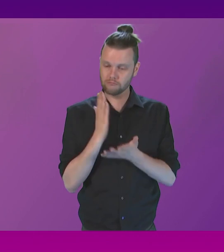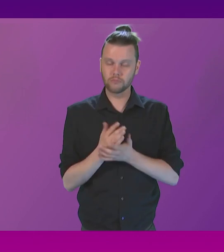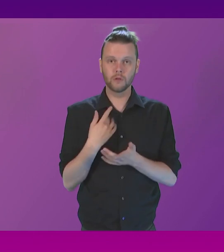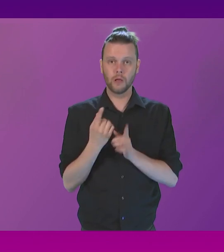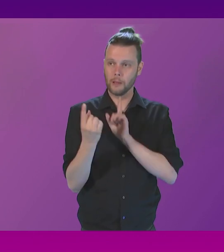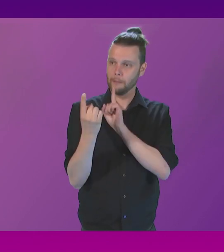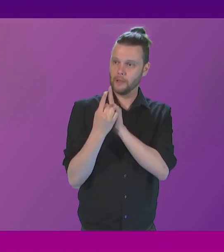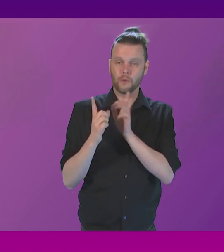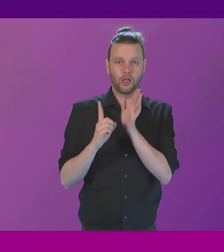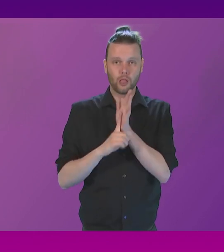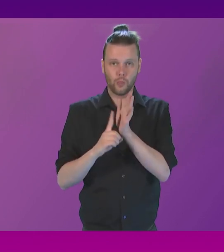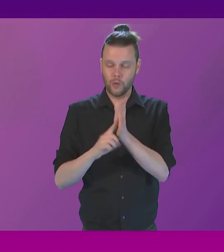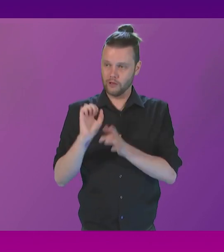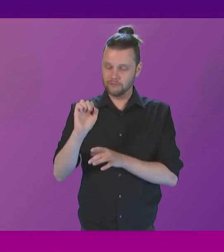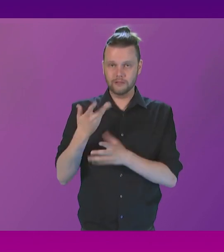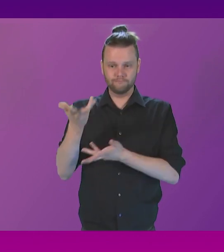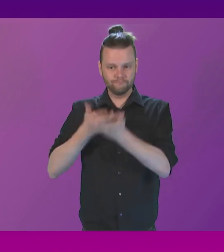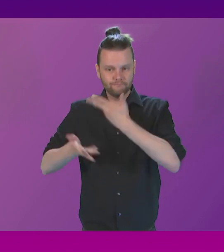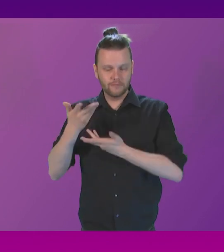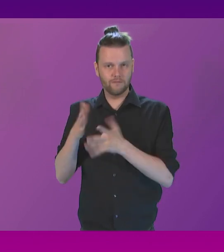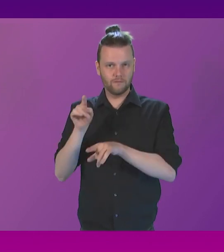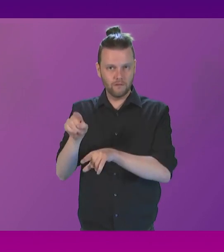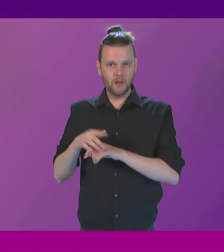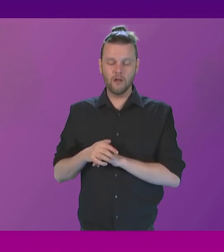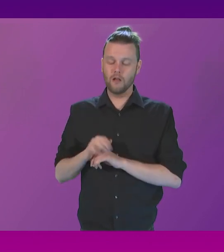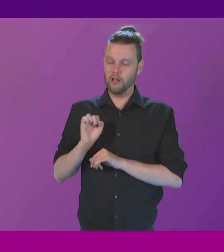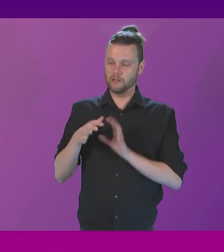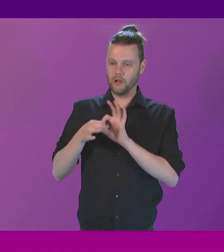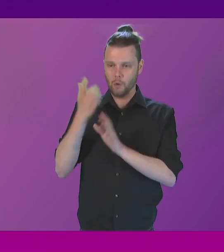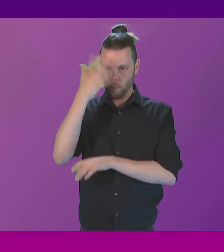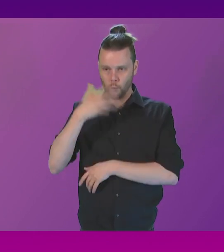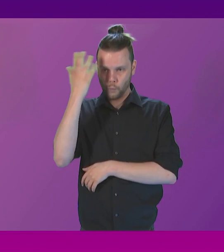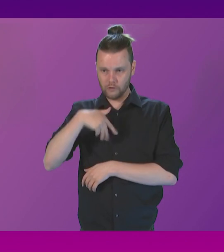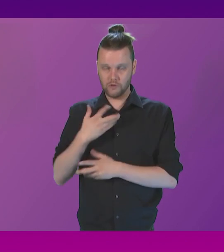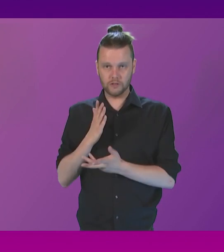Louise Slorance and hearing directly from her in relation to the concerns that she has legitimately